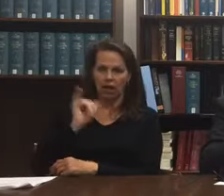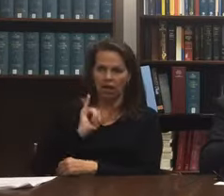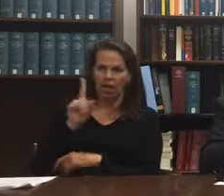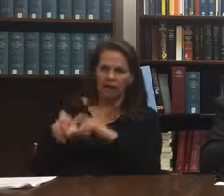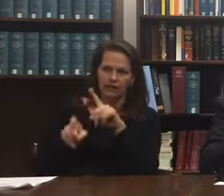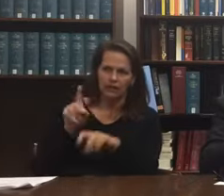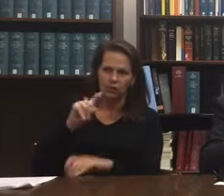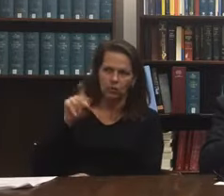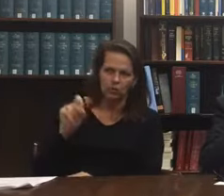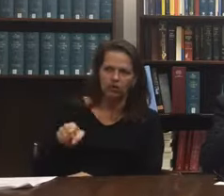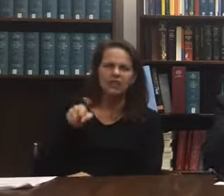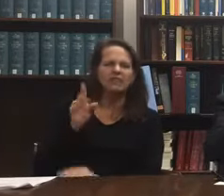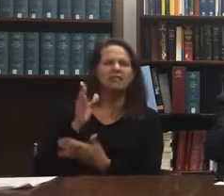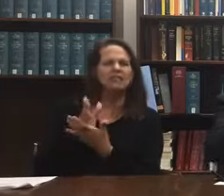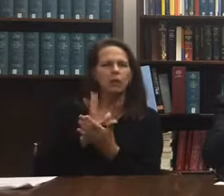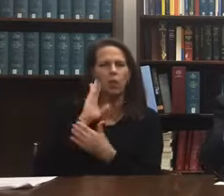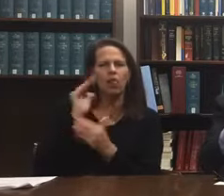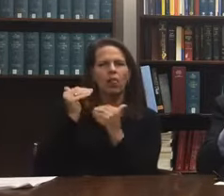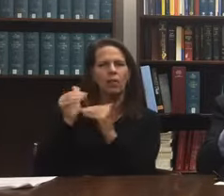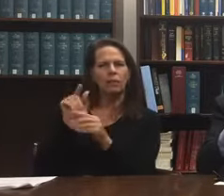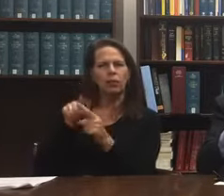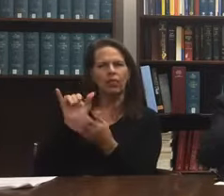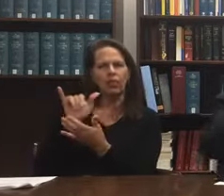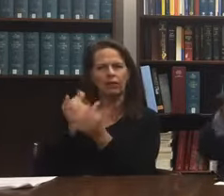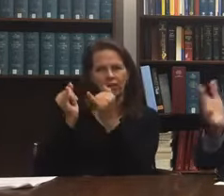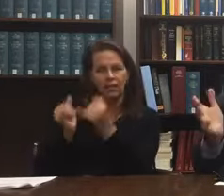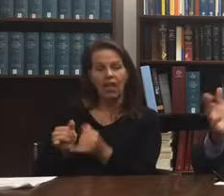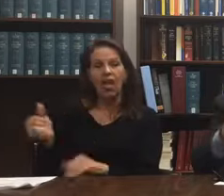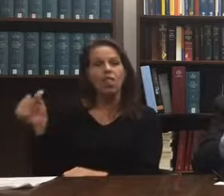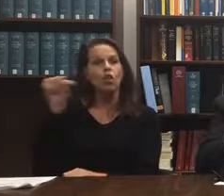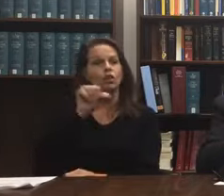some will limit it to that individual others will let anyone answer and I